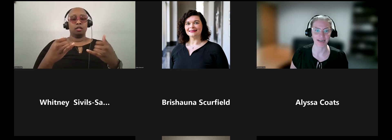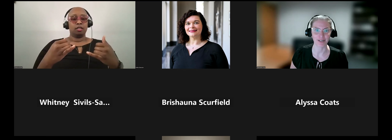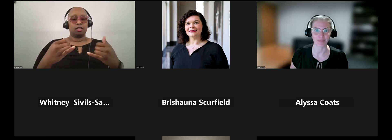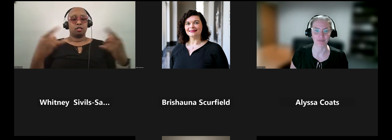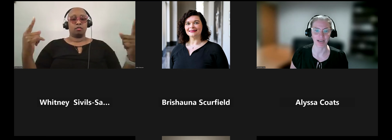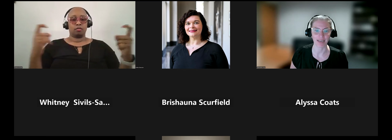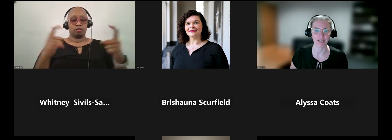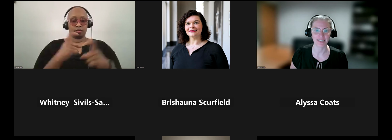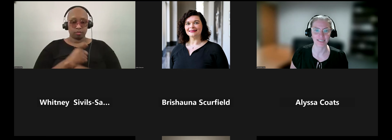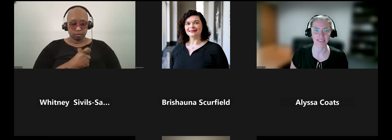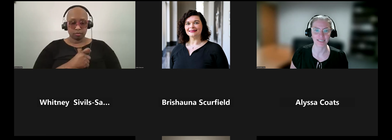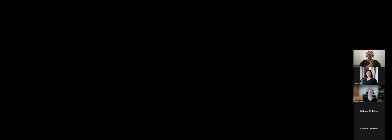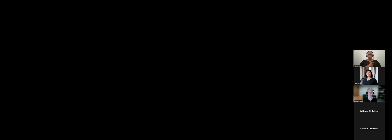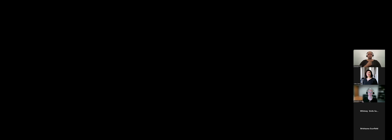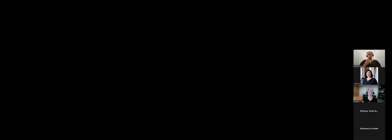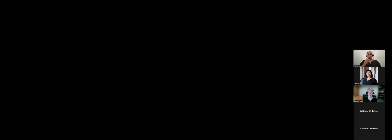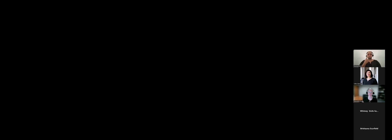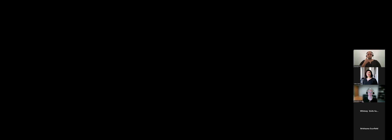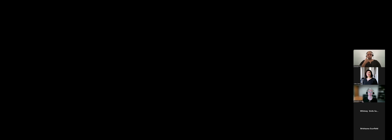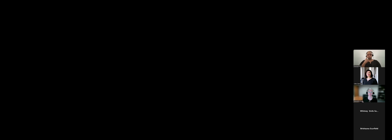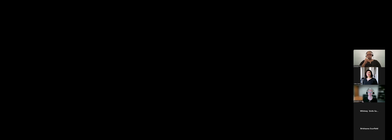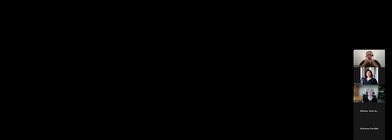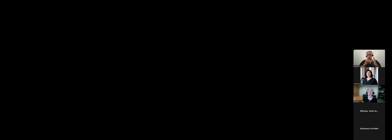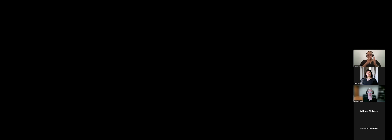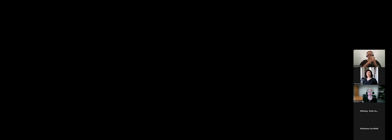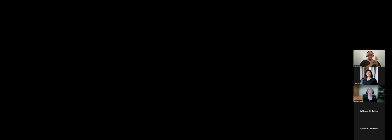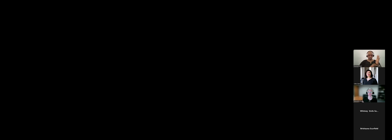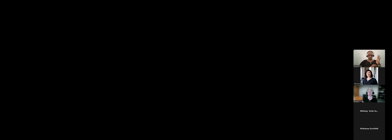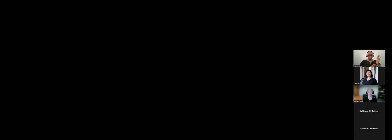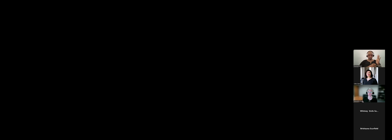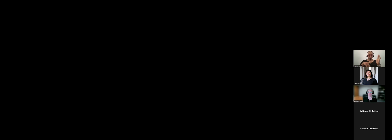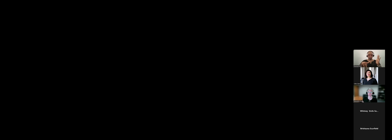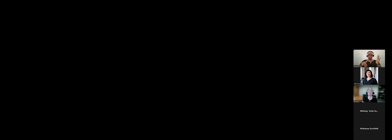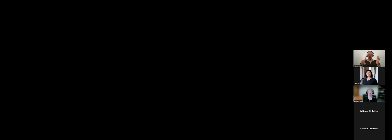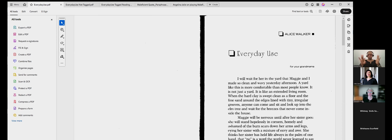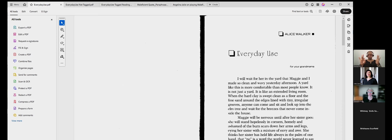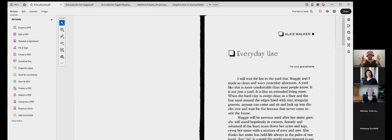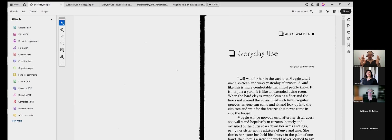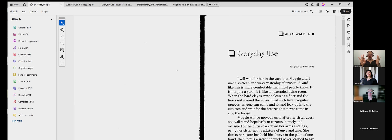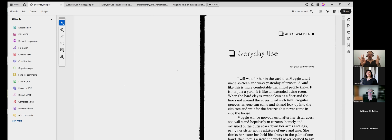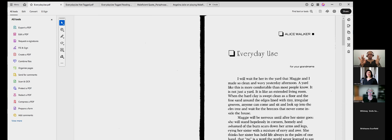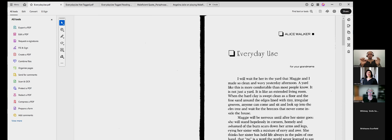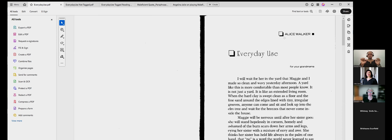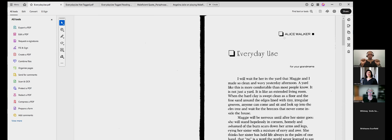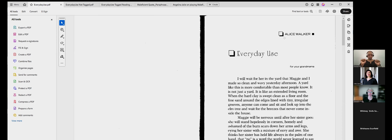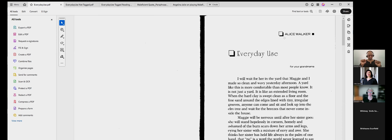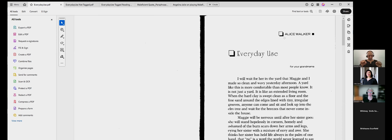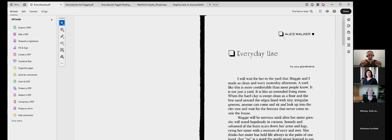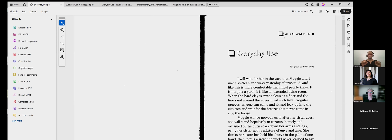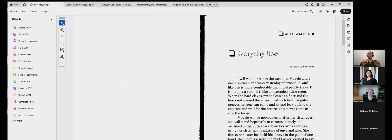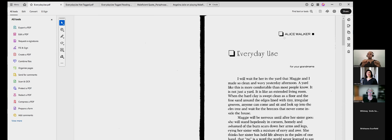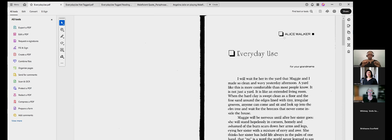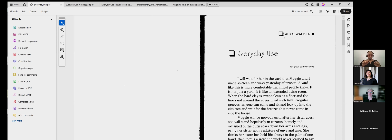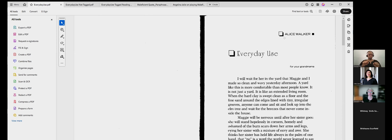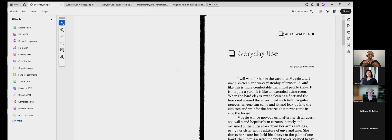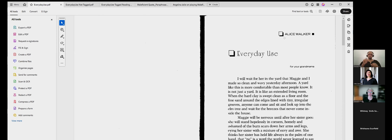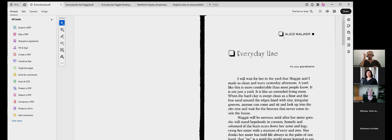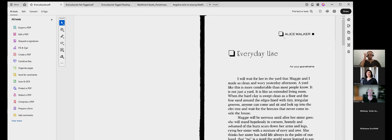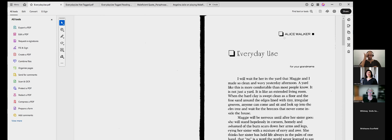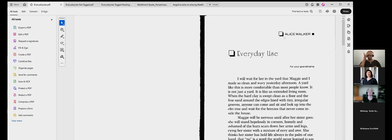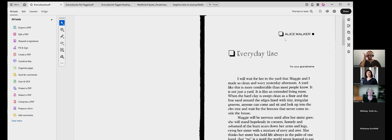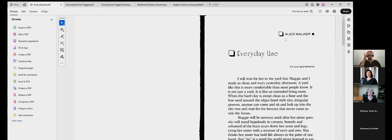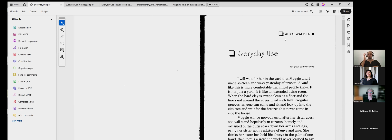in terms of documents and that is PDFs. PDFs can be a real pain. And let's talk about why that